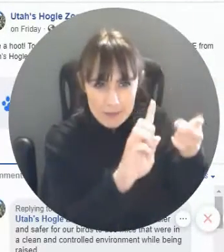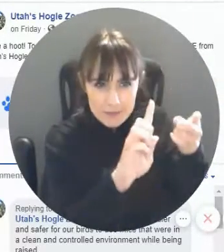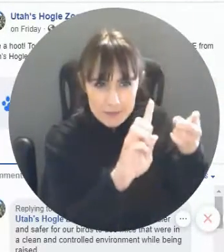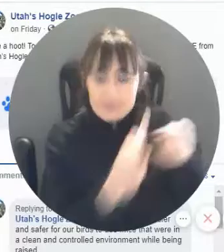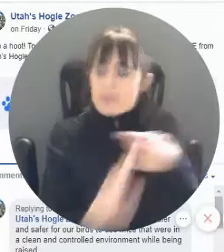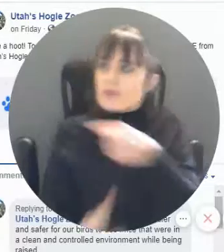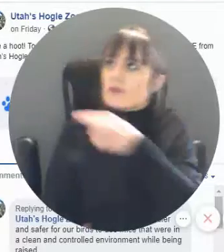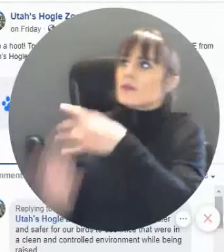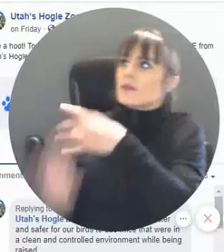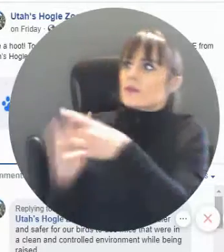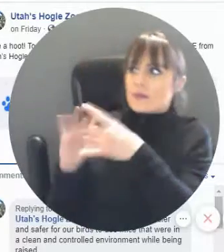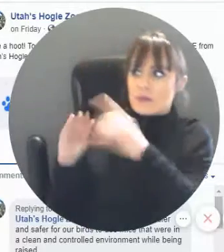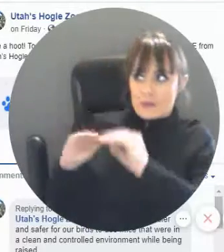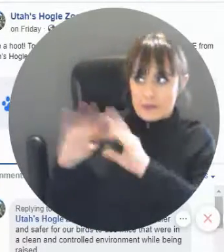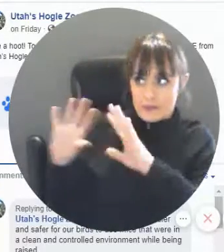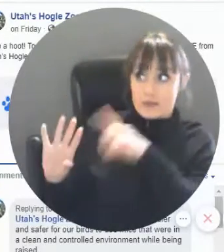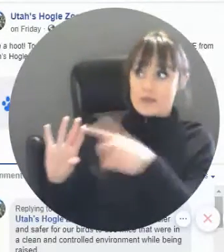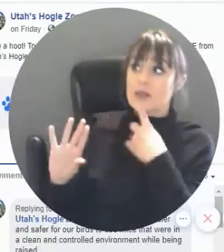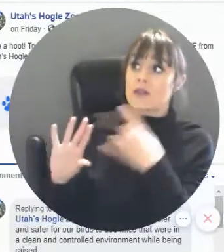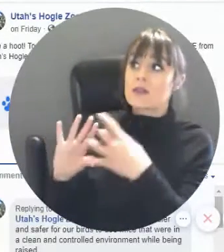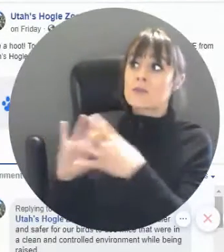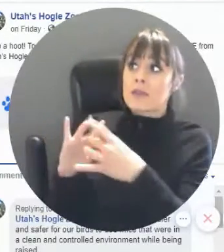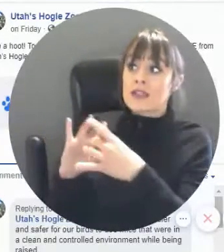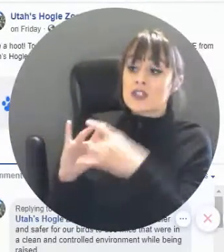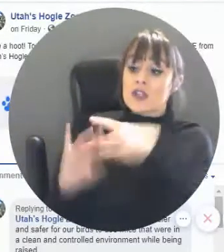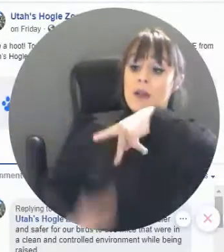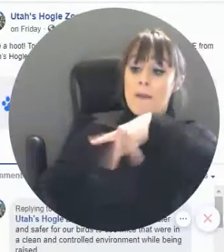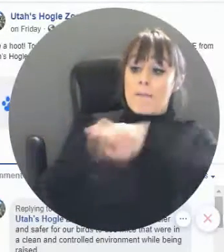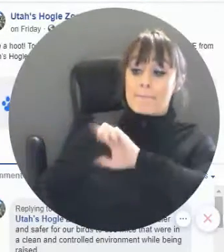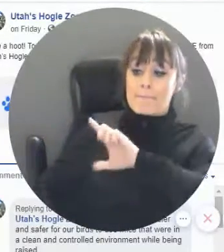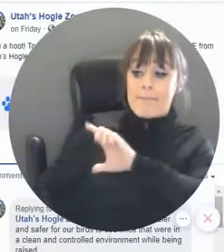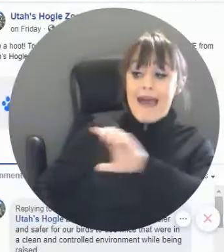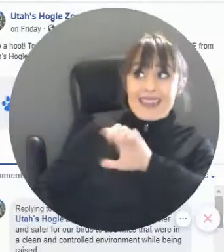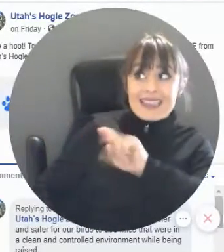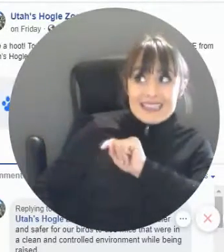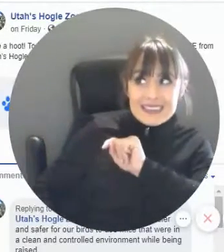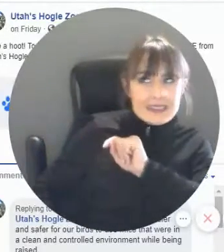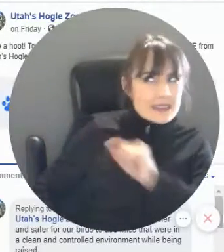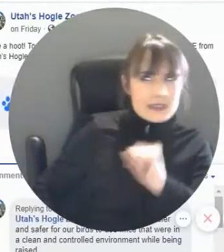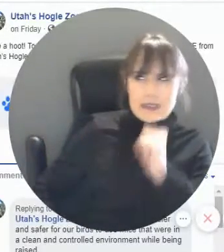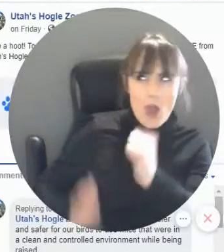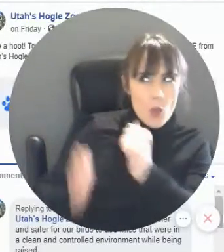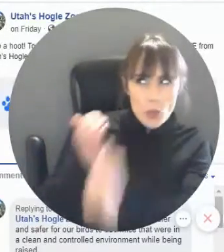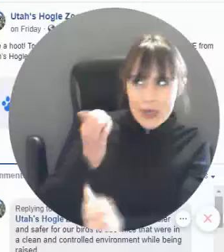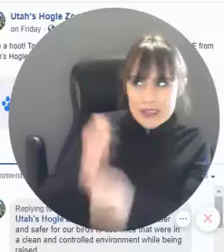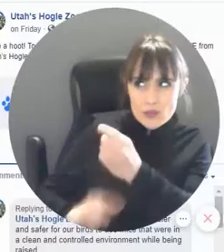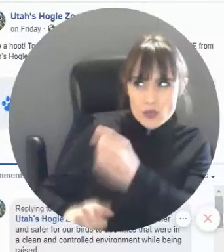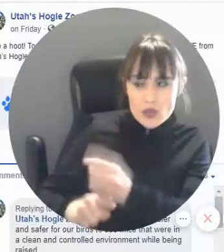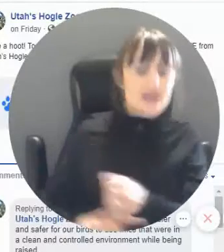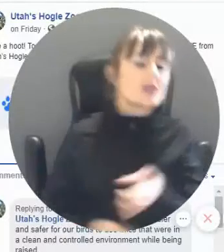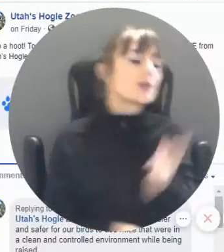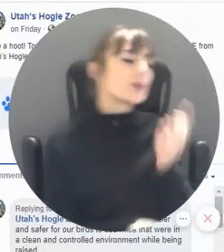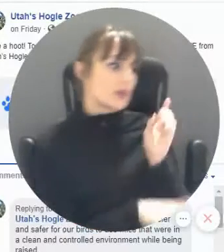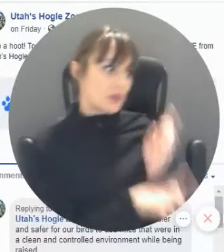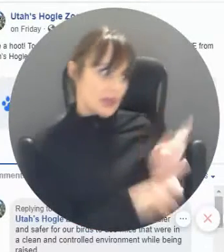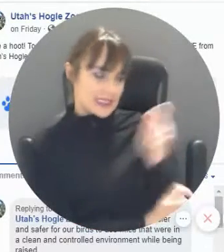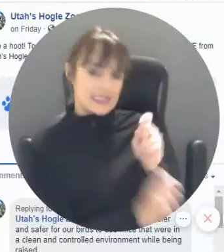you know, explain what that is. Autumn: So, yes exactly. The pellet is actually